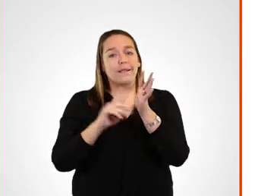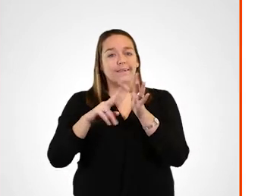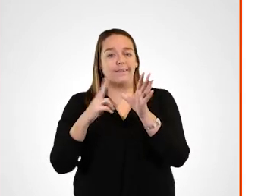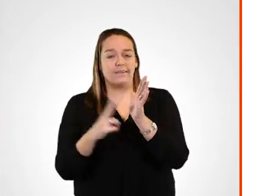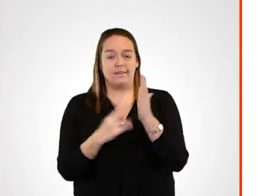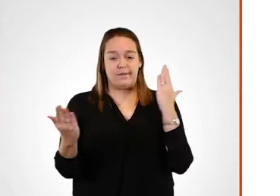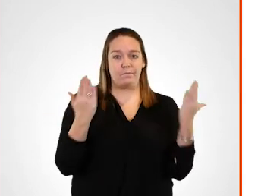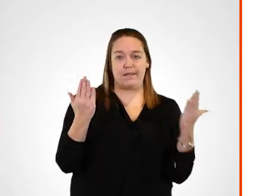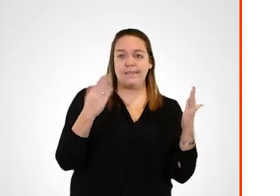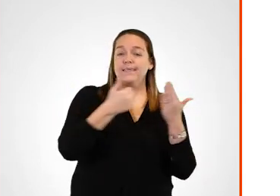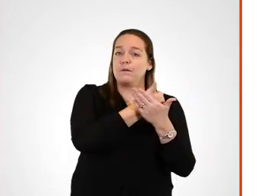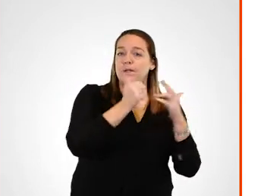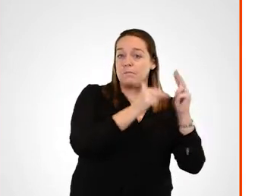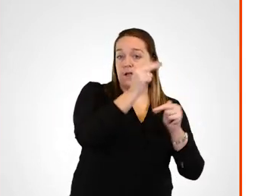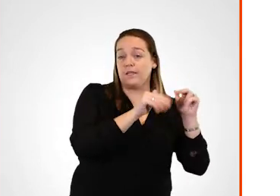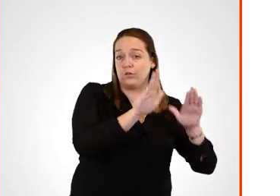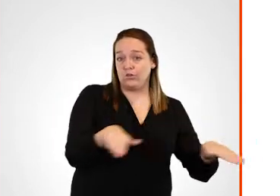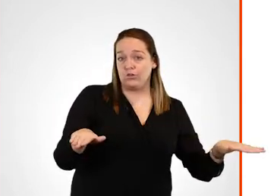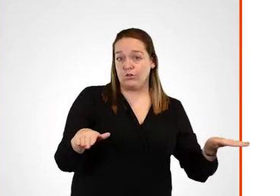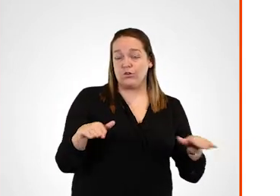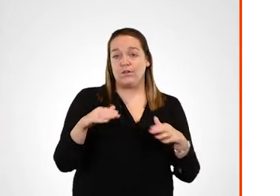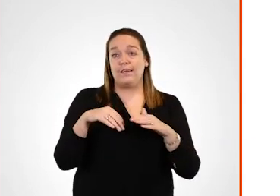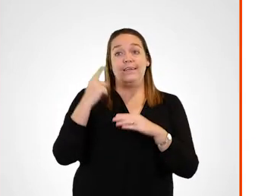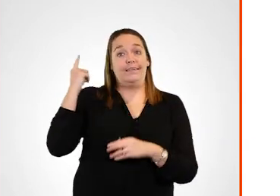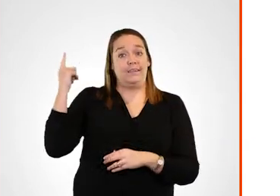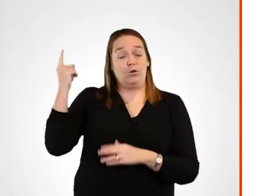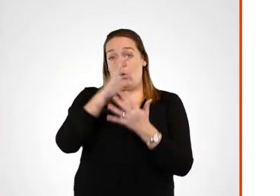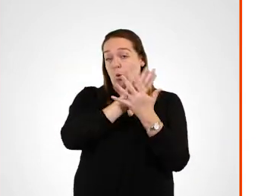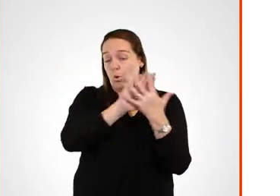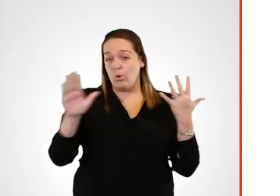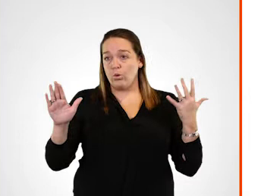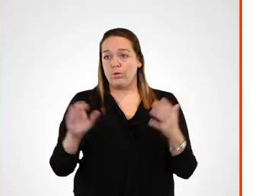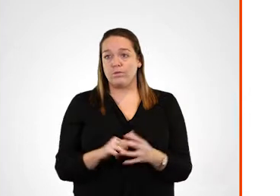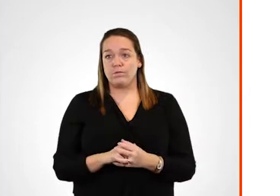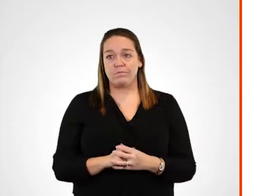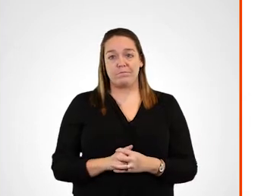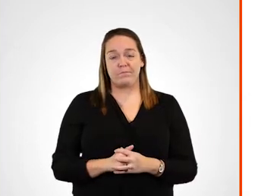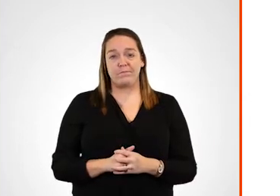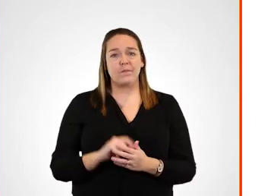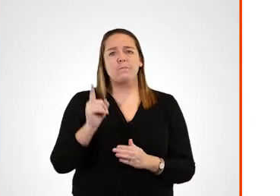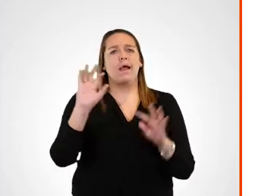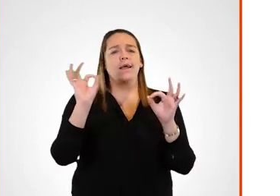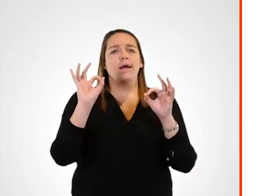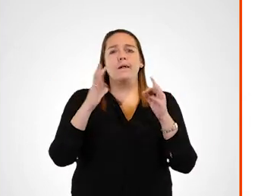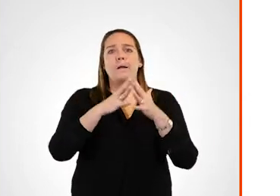the typically developing kids in each case but none of those reached significance.